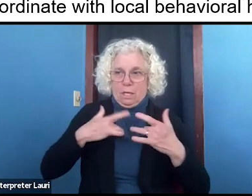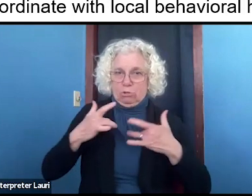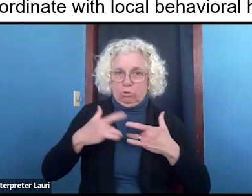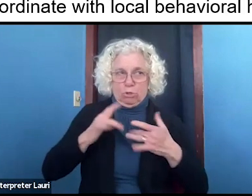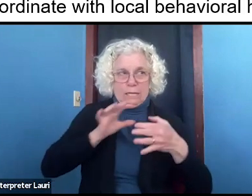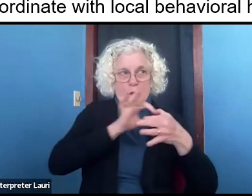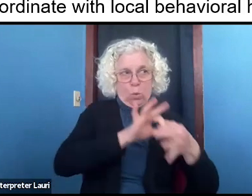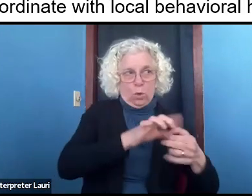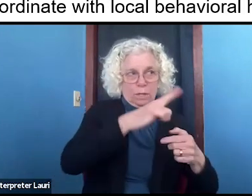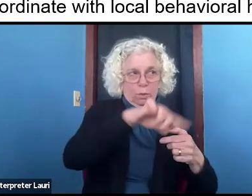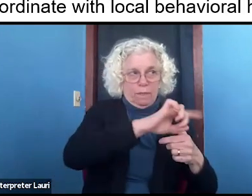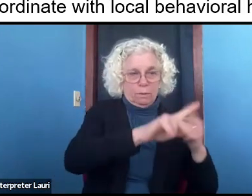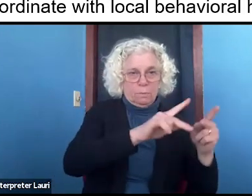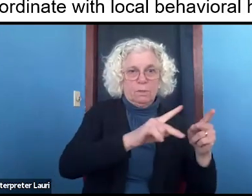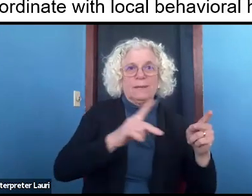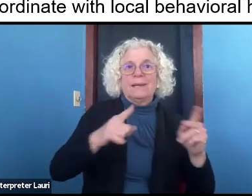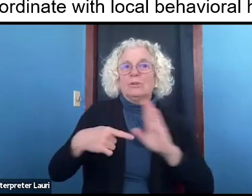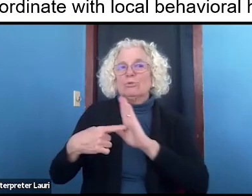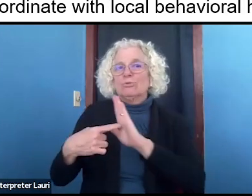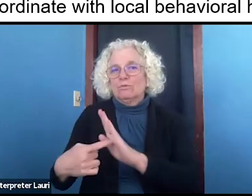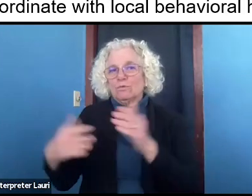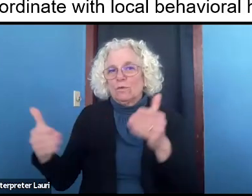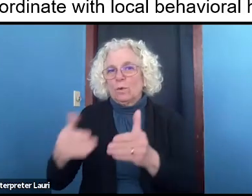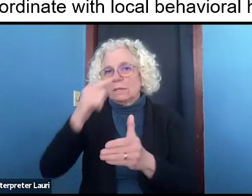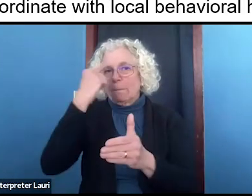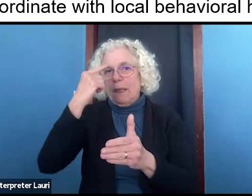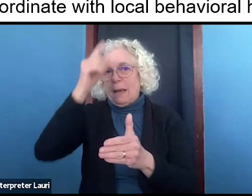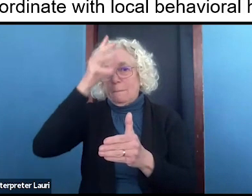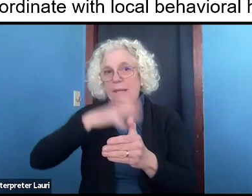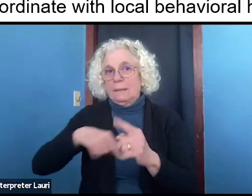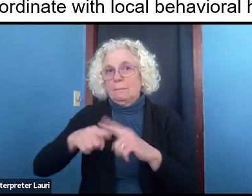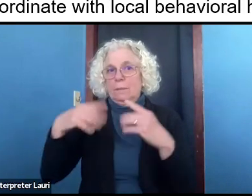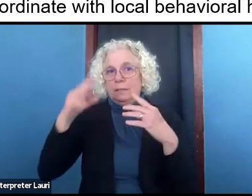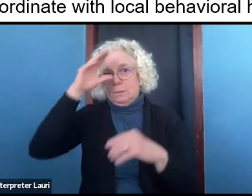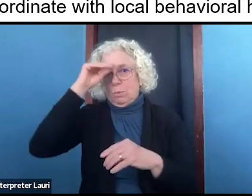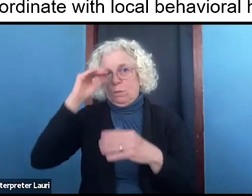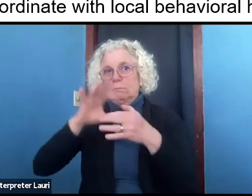to support black men and boys in connecting to appropriate services.